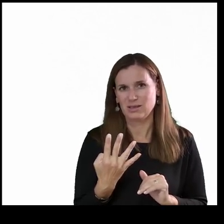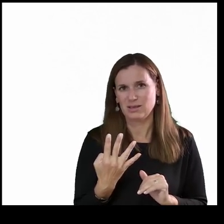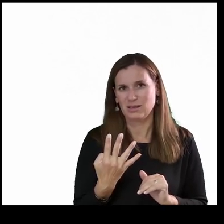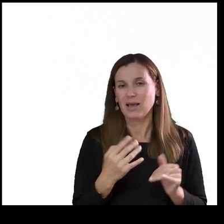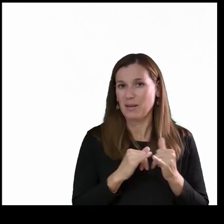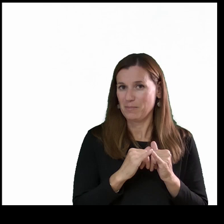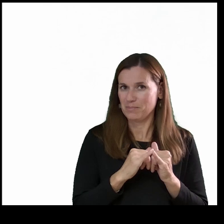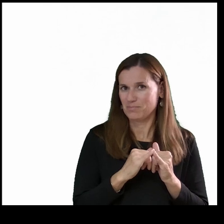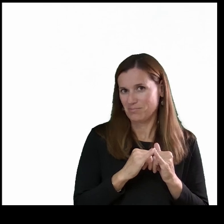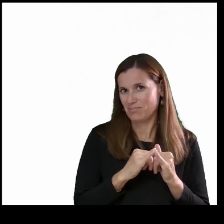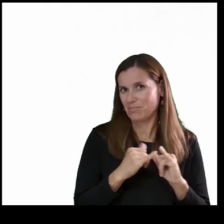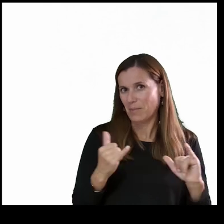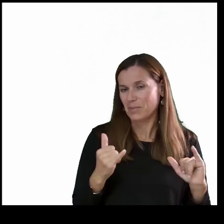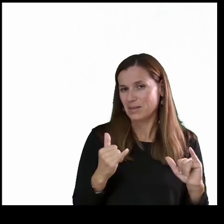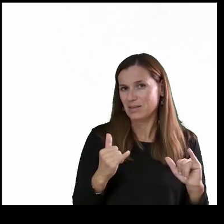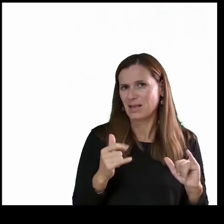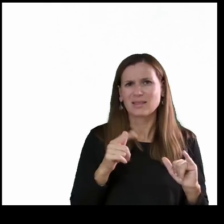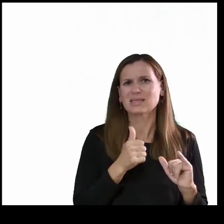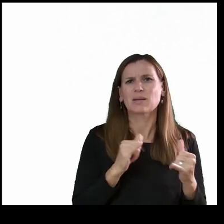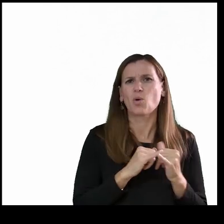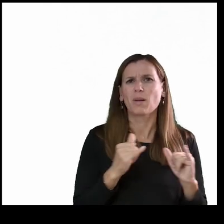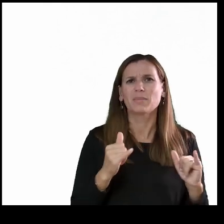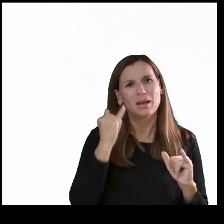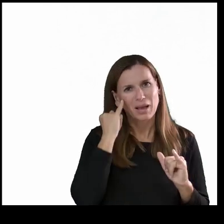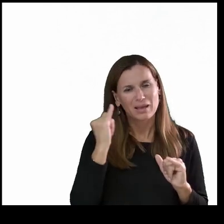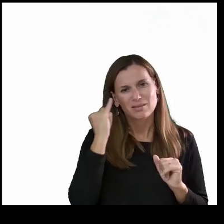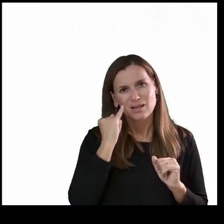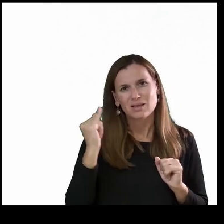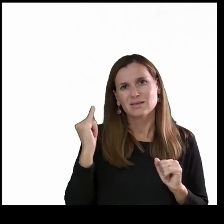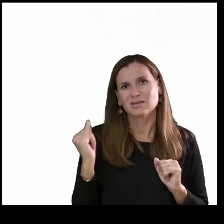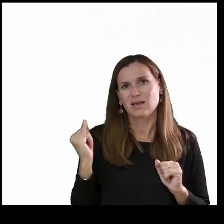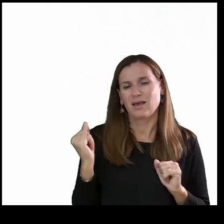which are, and not only papers, ideas and